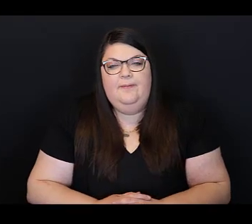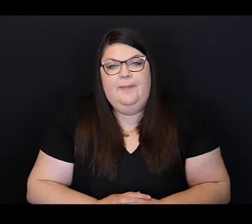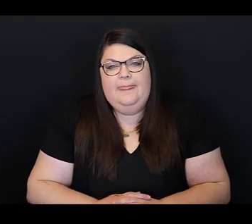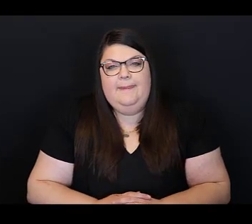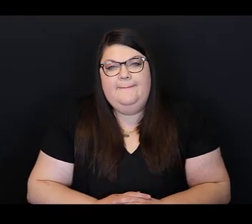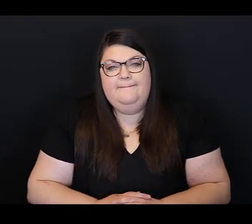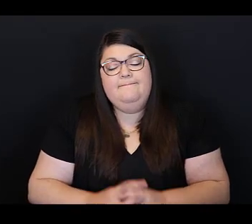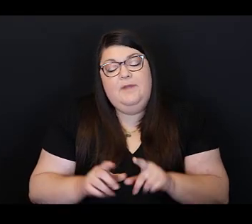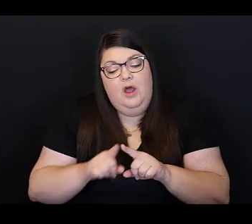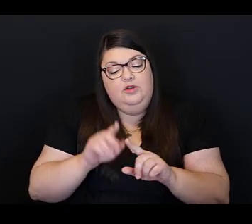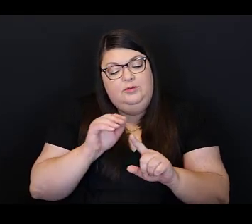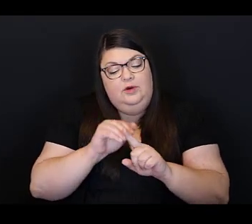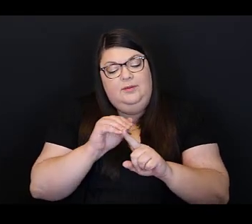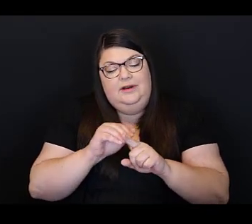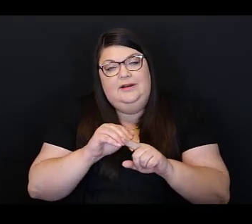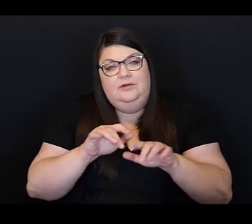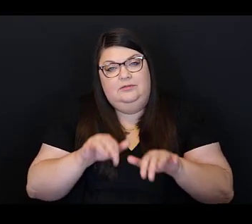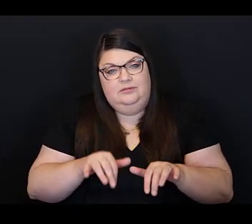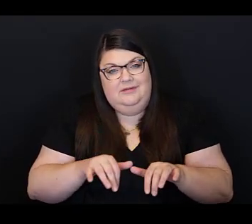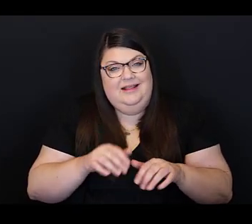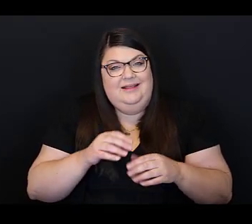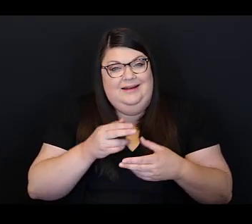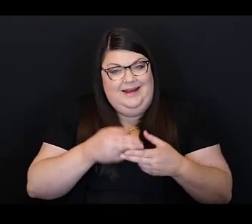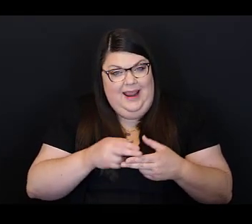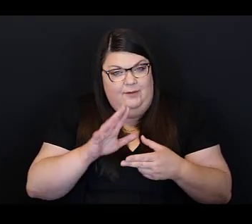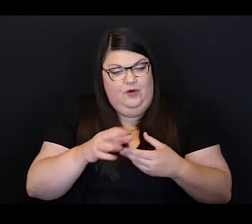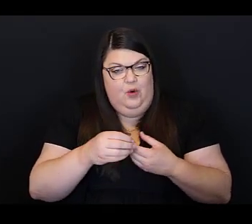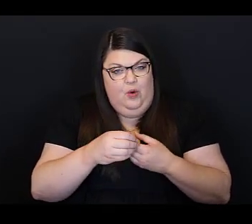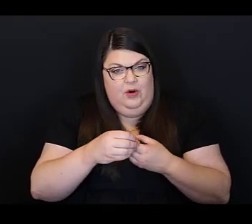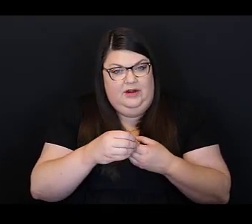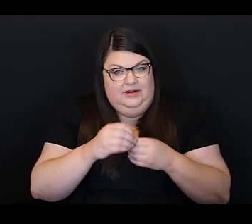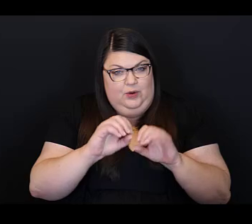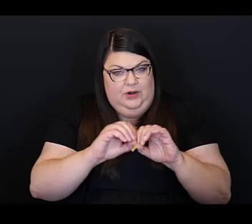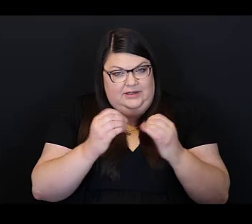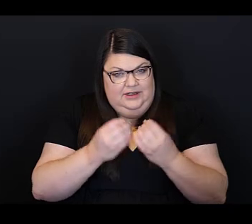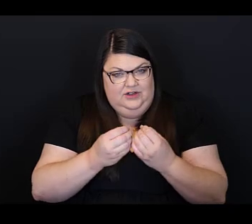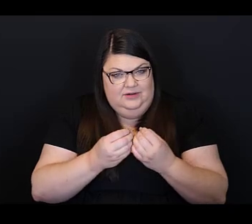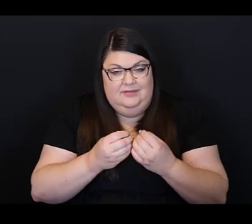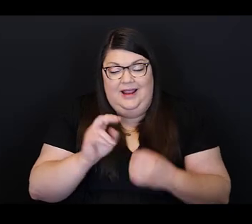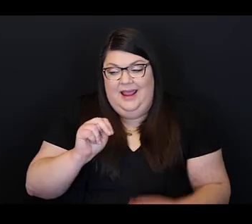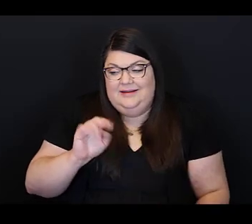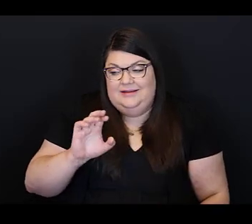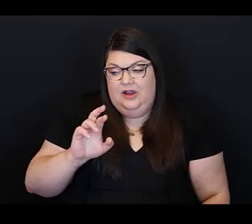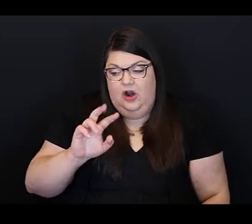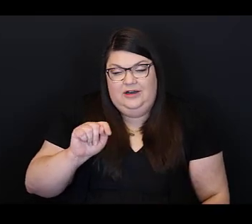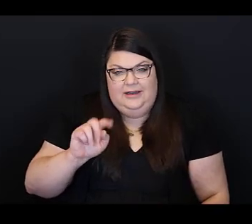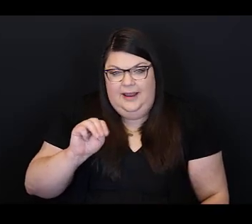will also be prompted to enter the name of your organization. Note that NCRTM does not give,